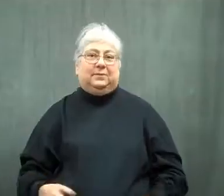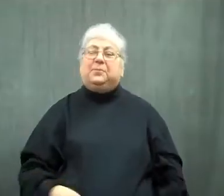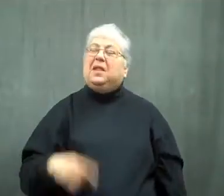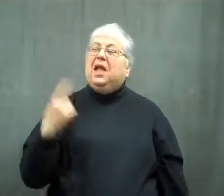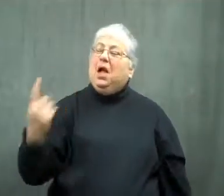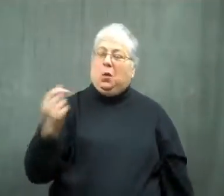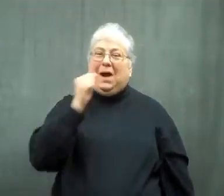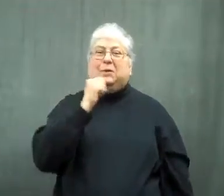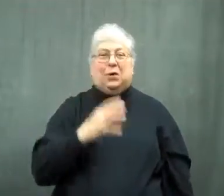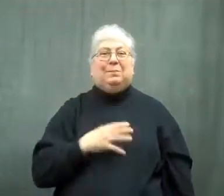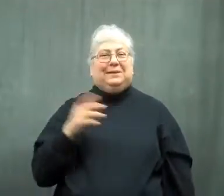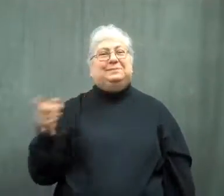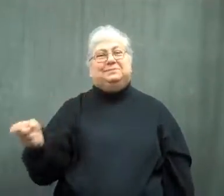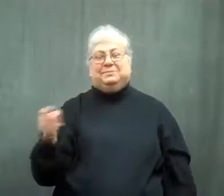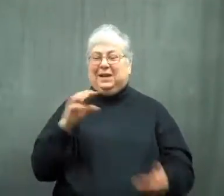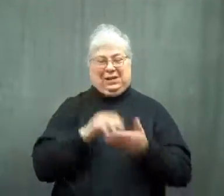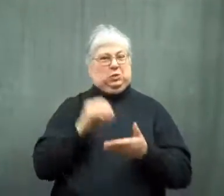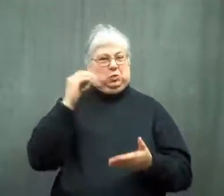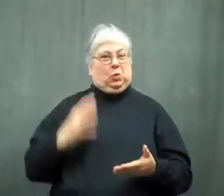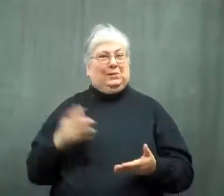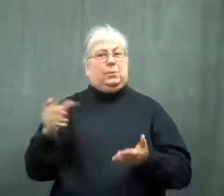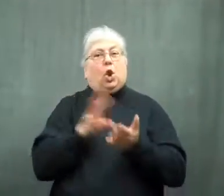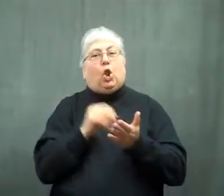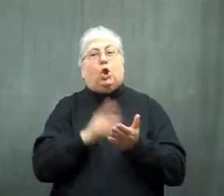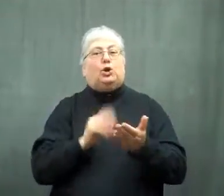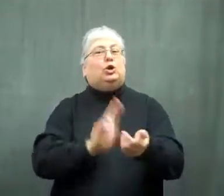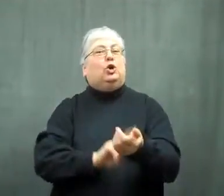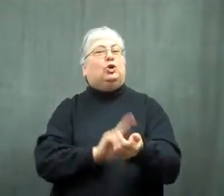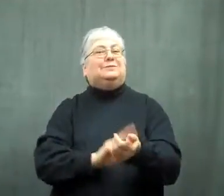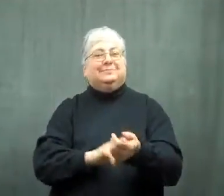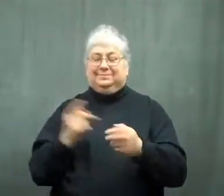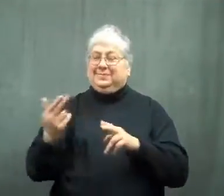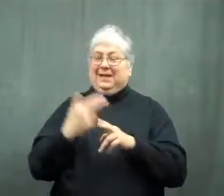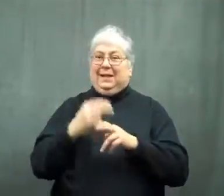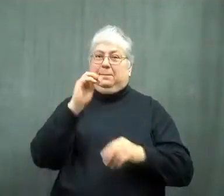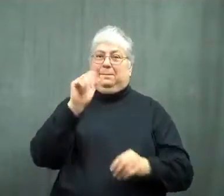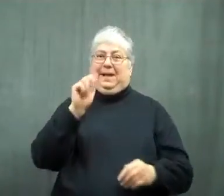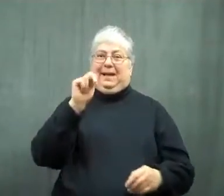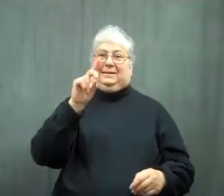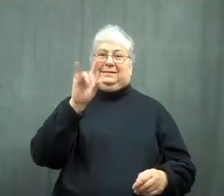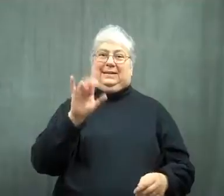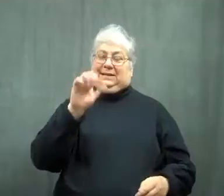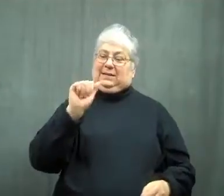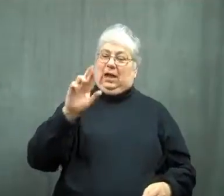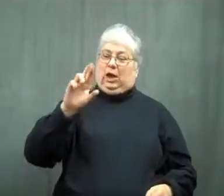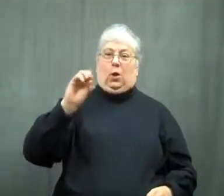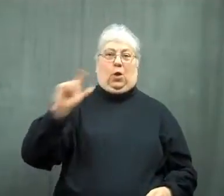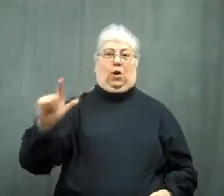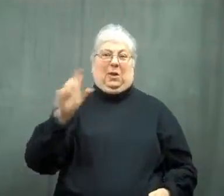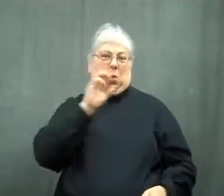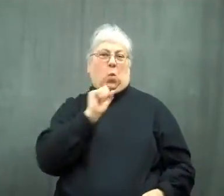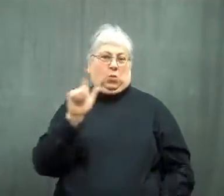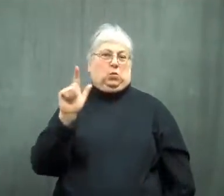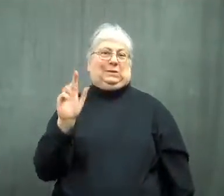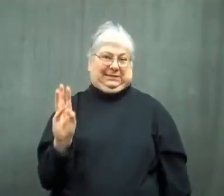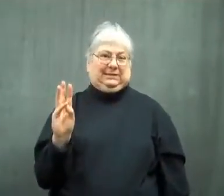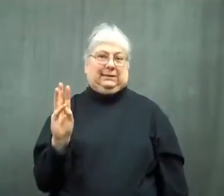26 year old Mandy Carroll is a nursing student.